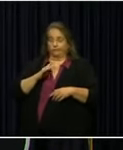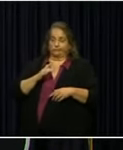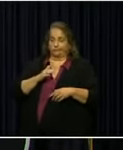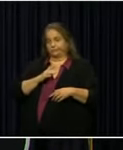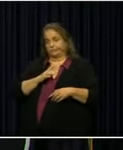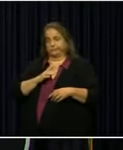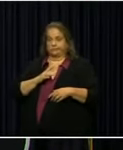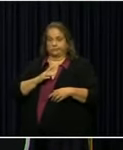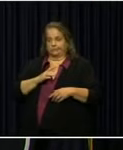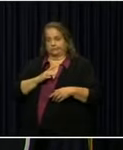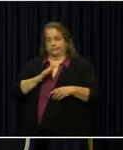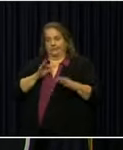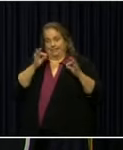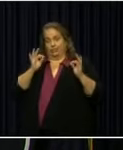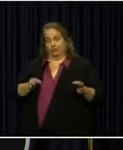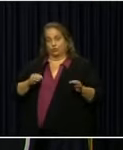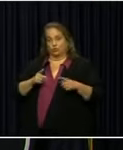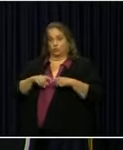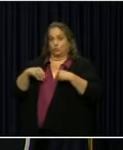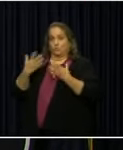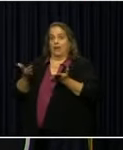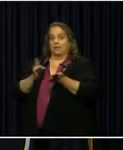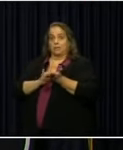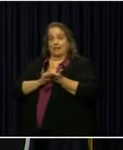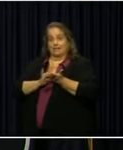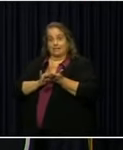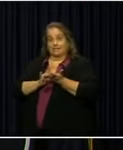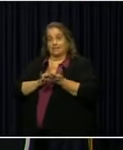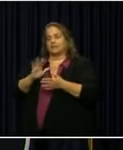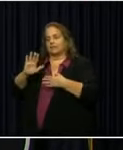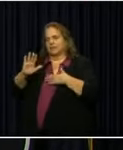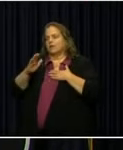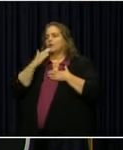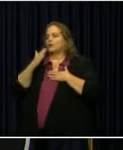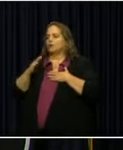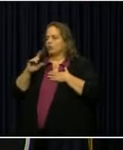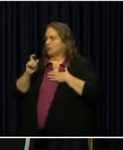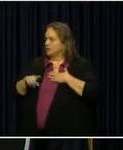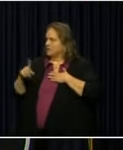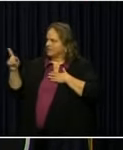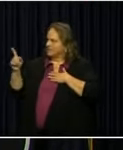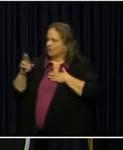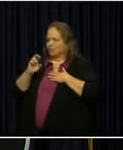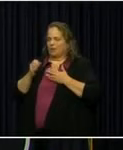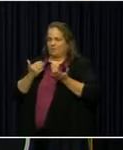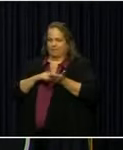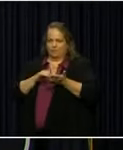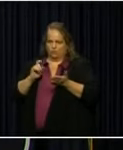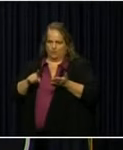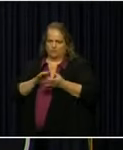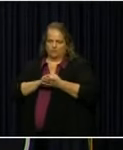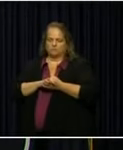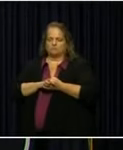BASED UPON WHAT YOU SAID WITH THE VACCINE NEXT YEAR, SHOULD KENTUCKIANS BE PREPARED FOR BASICALLY SOME KIND OF